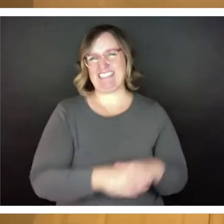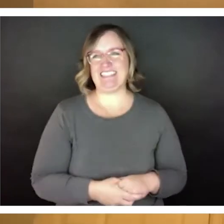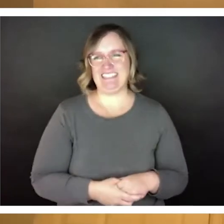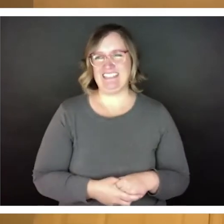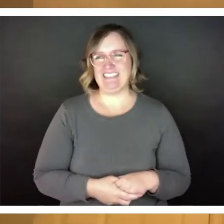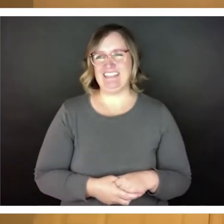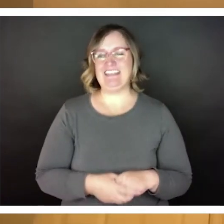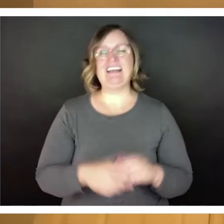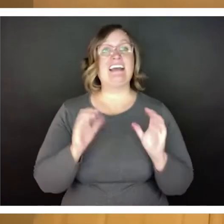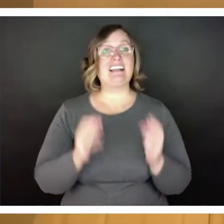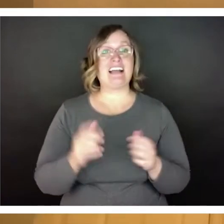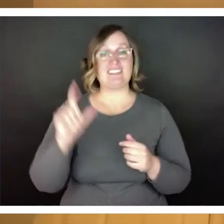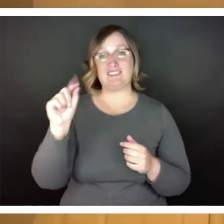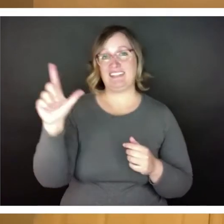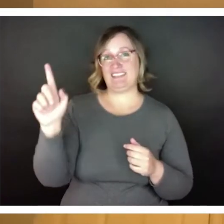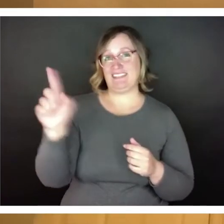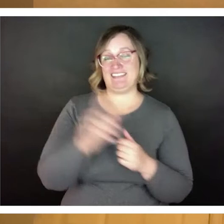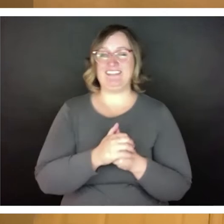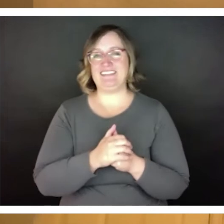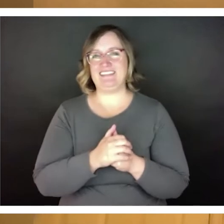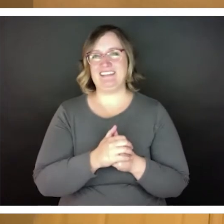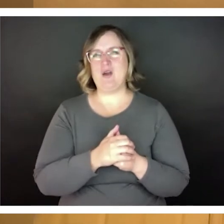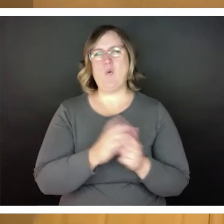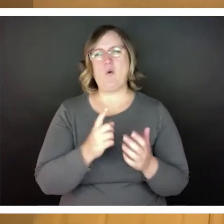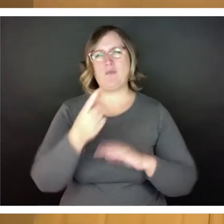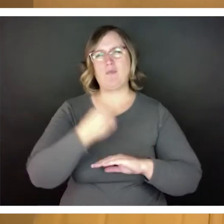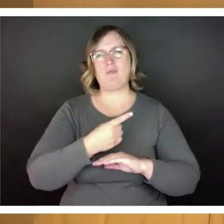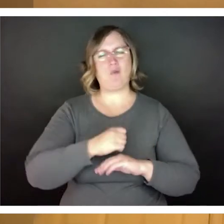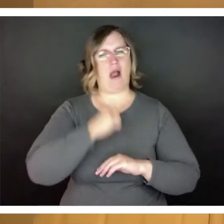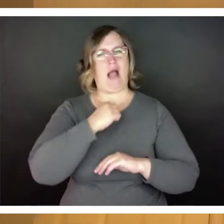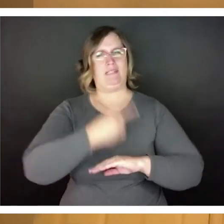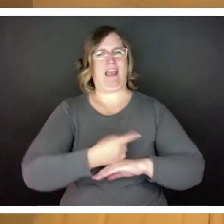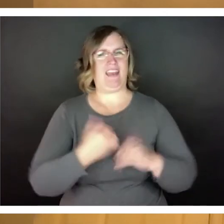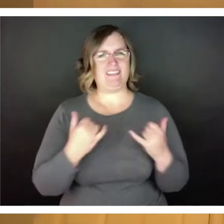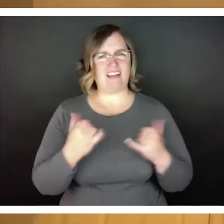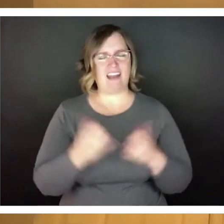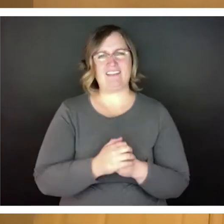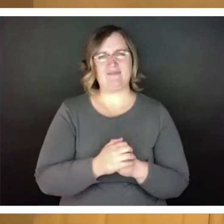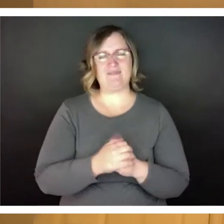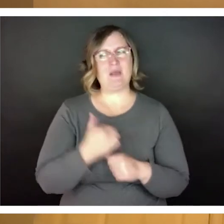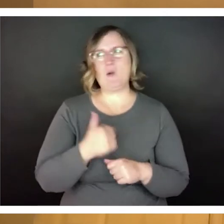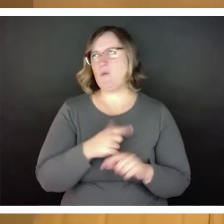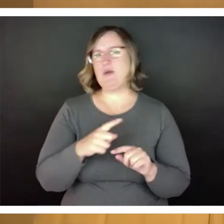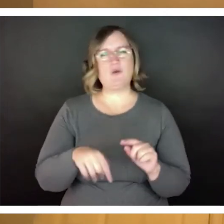Class of 2021, what a proud day today is. We couldn't be happier for you.